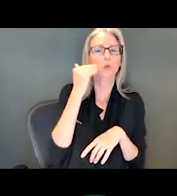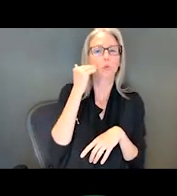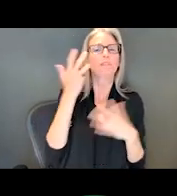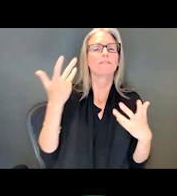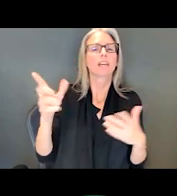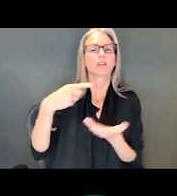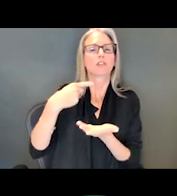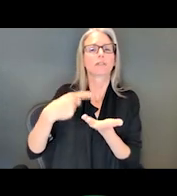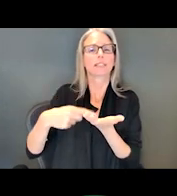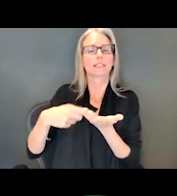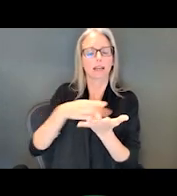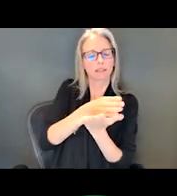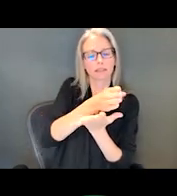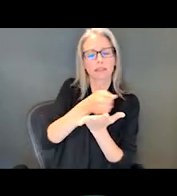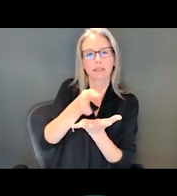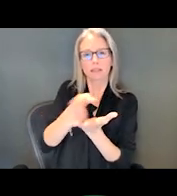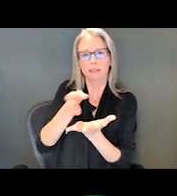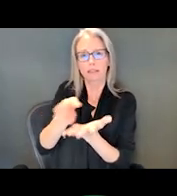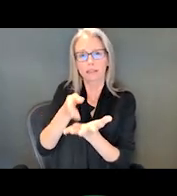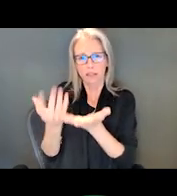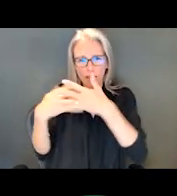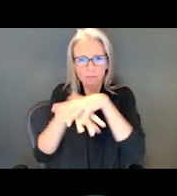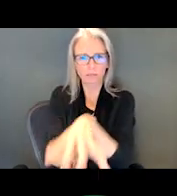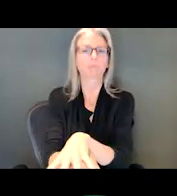you know, the final messages of this conference is.